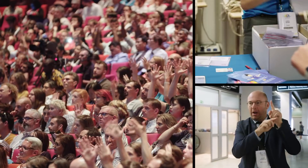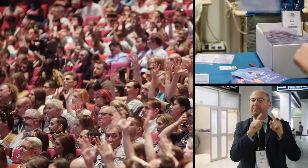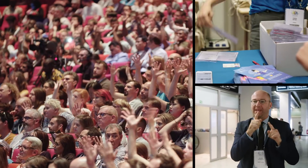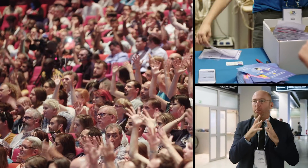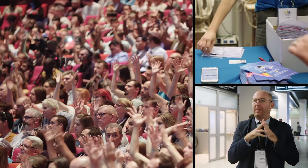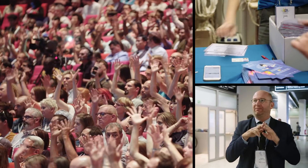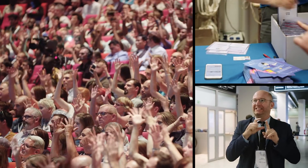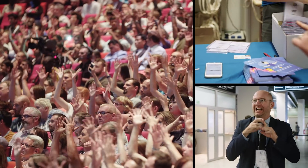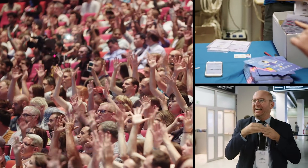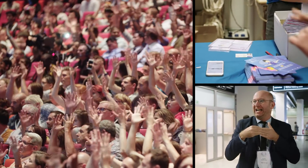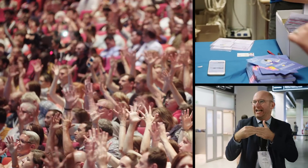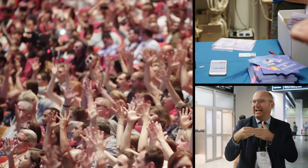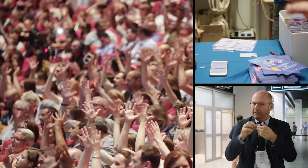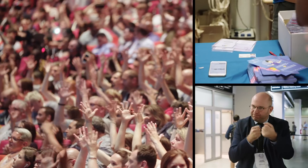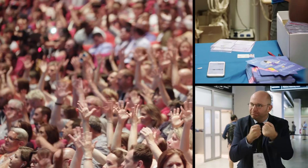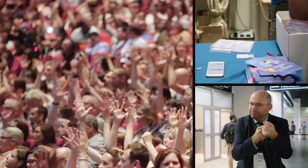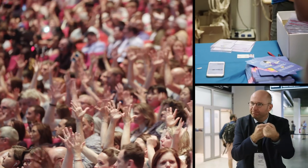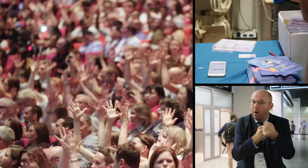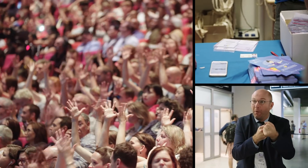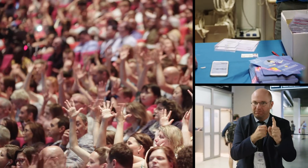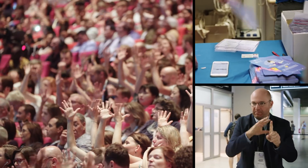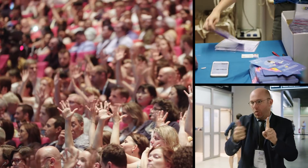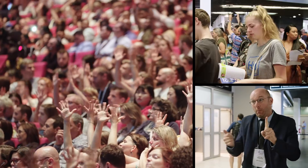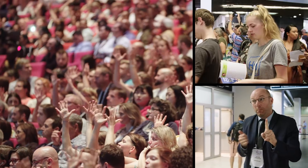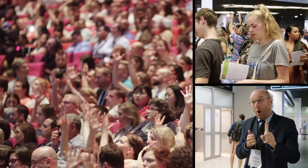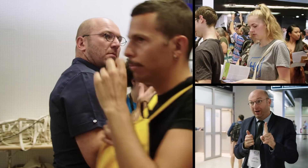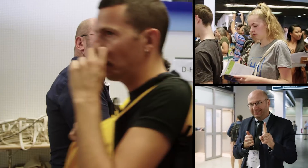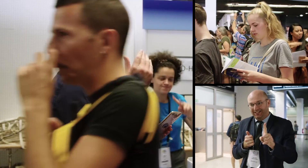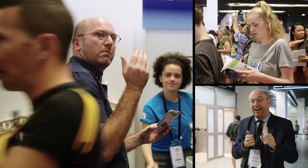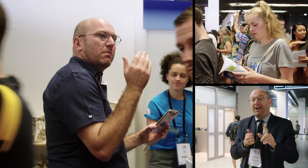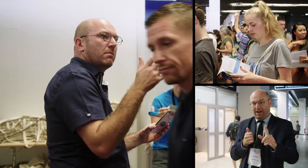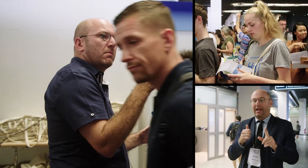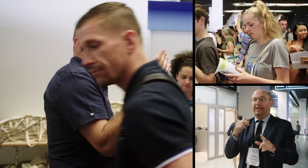So, it's really important that we come to the General Assembly,